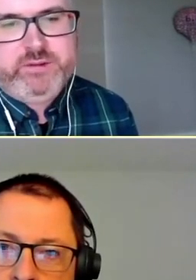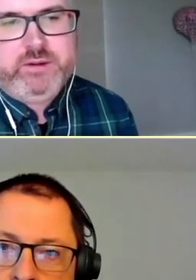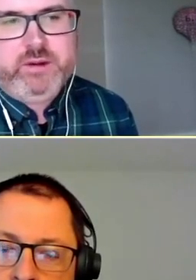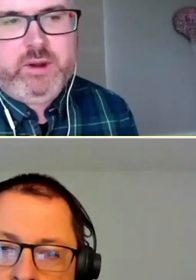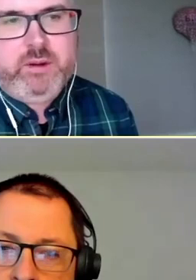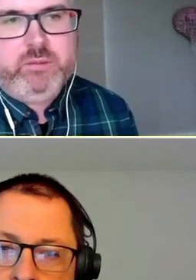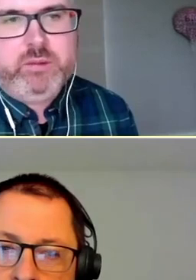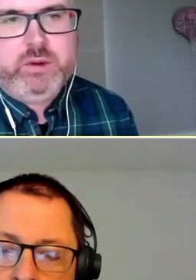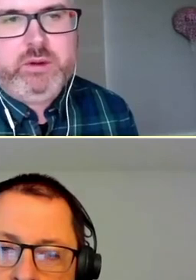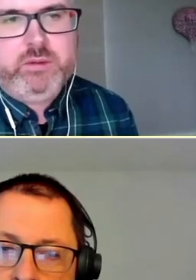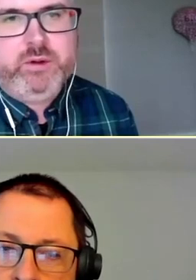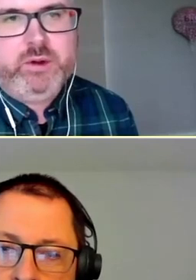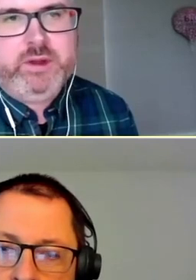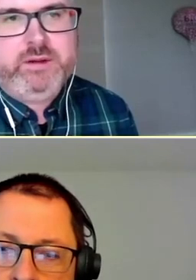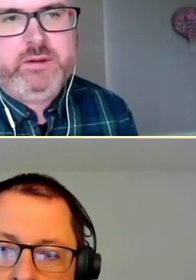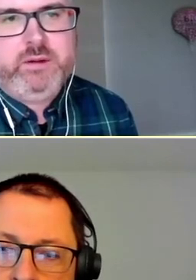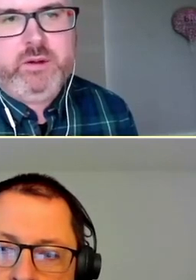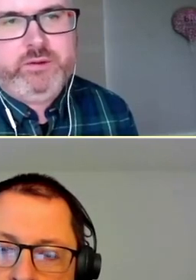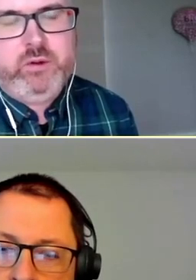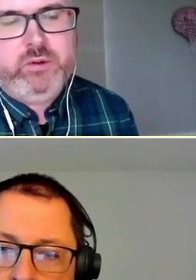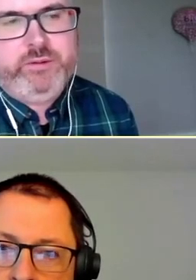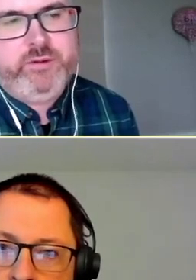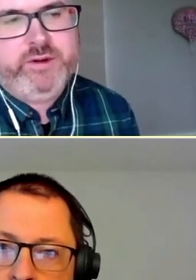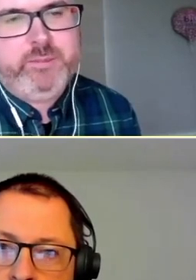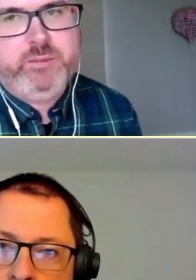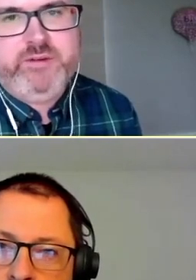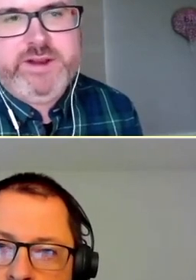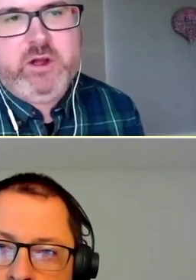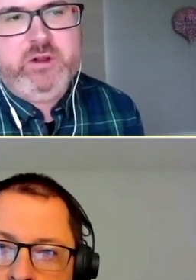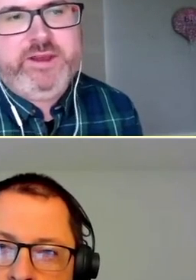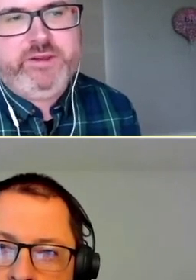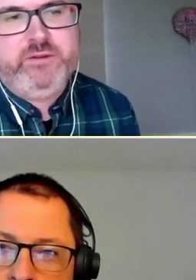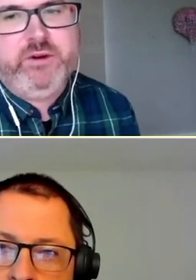of such a strategy is almost independent of the screen